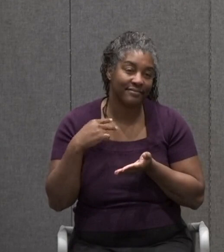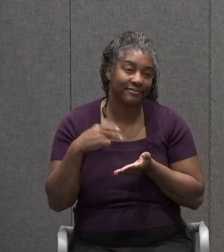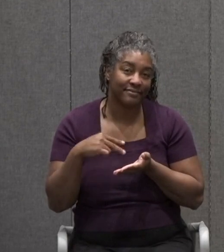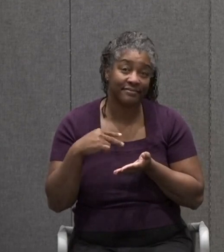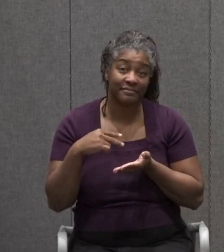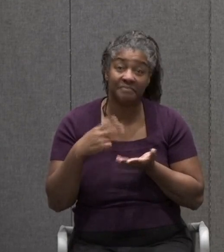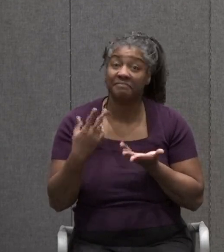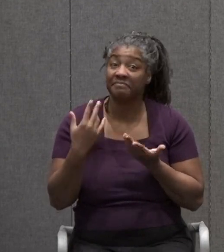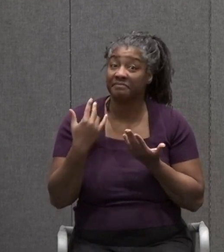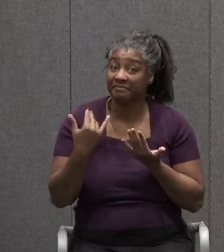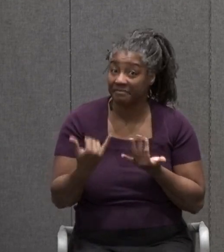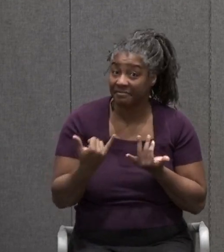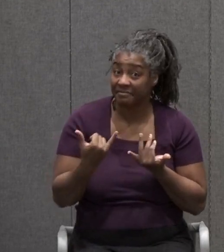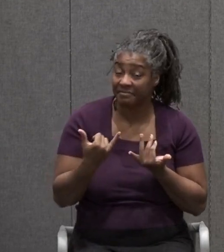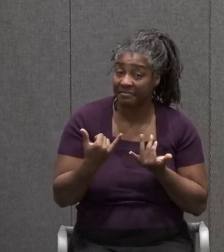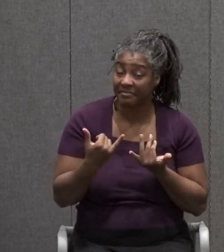[Woman] Pick your yoga pose.